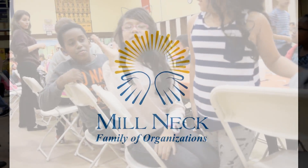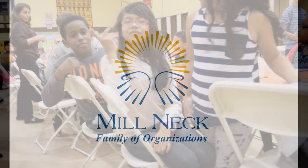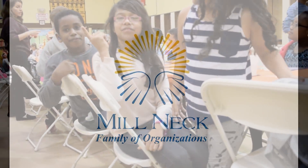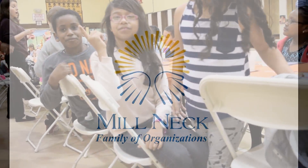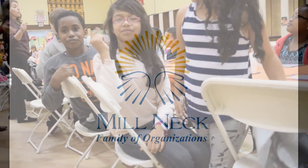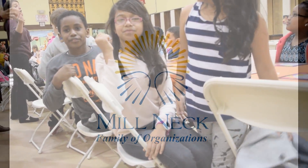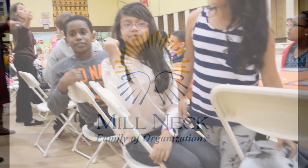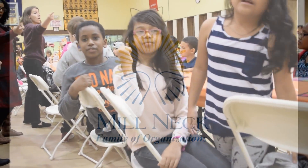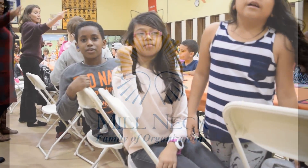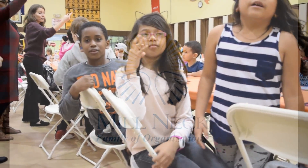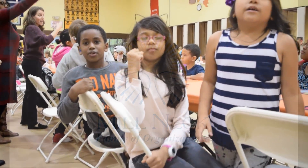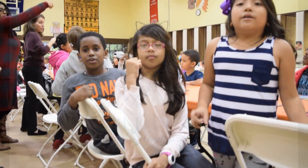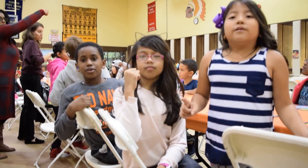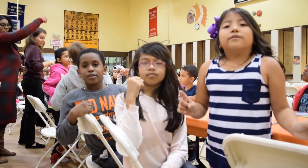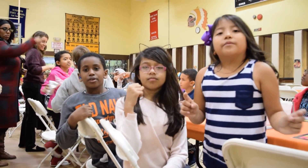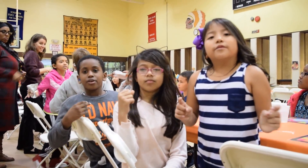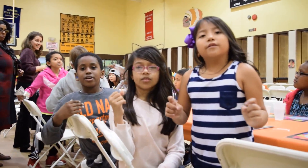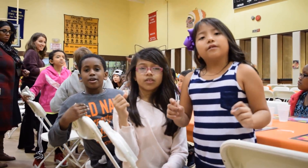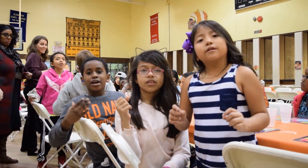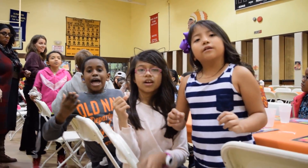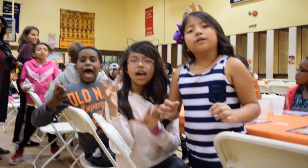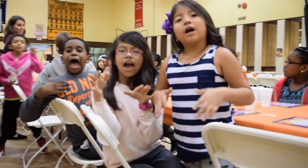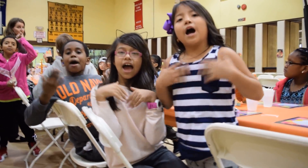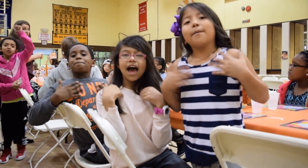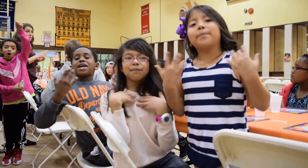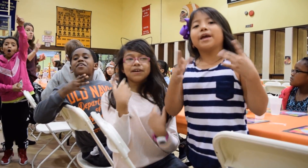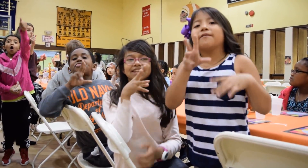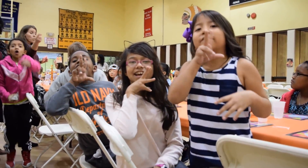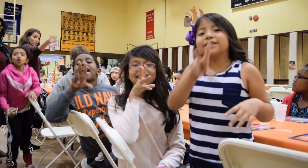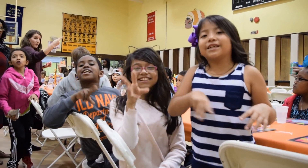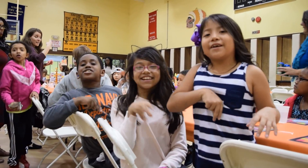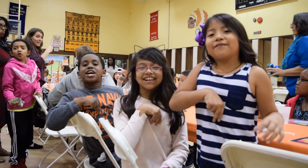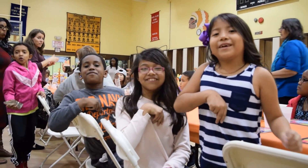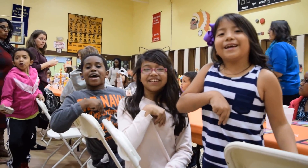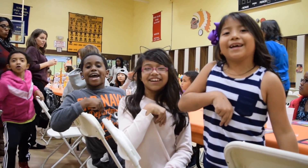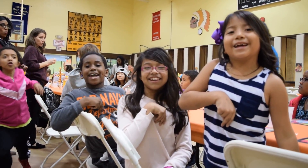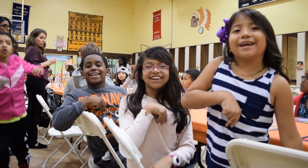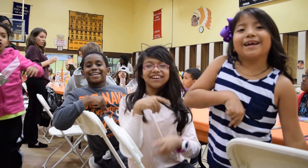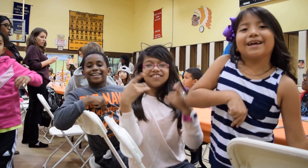1 - 2 - 3.... HAPPY THANKSGIVING!